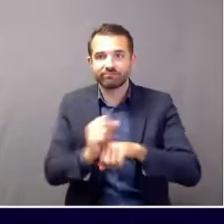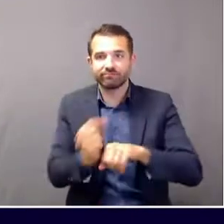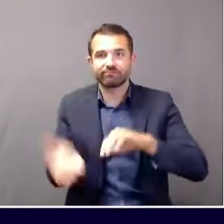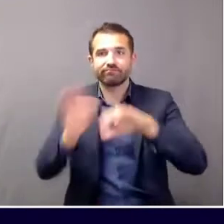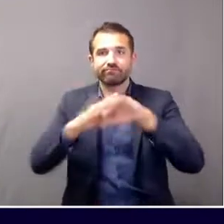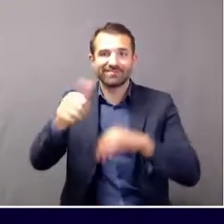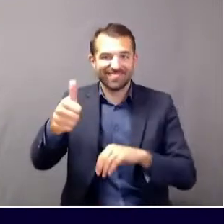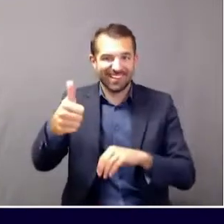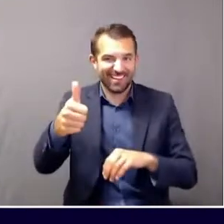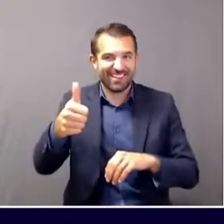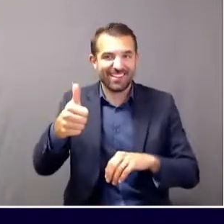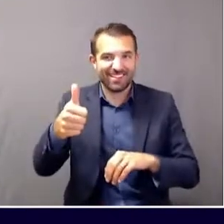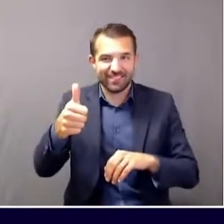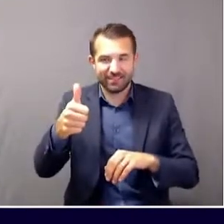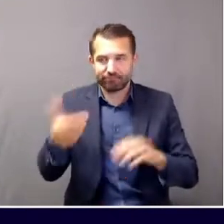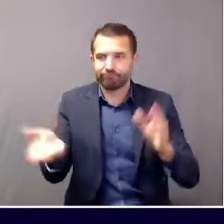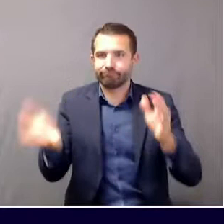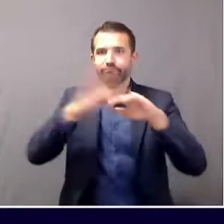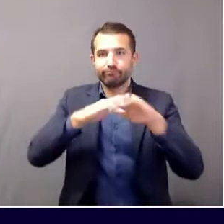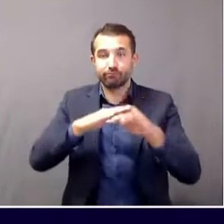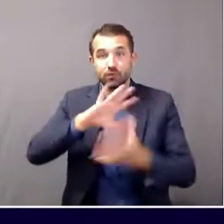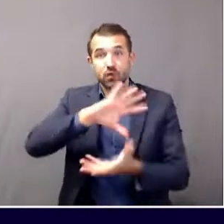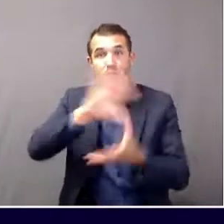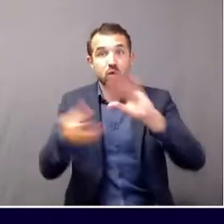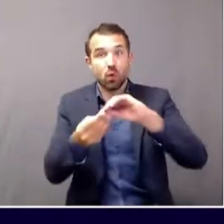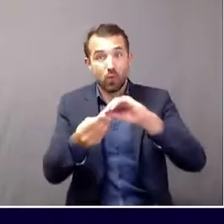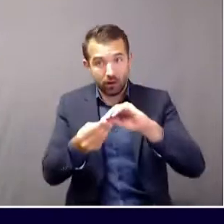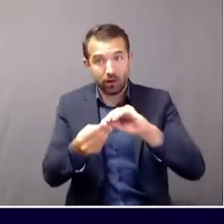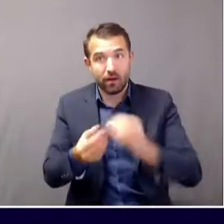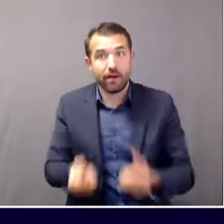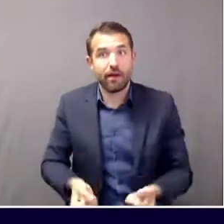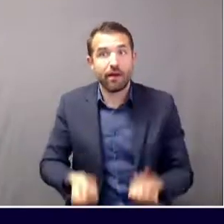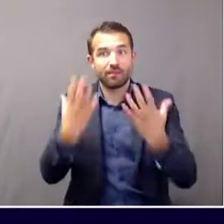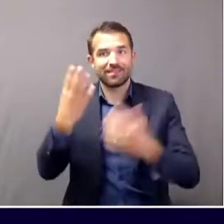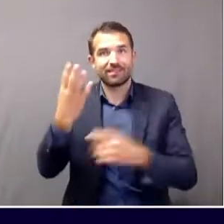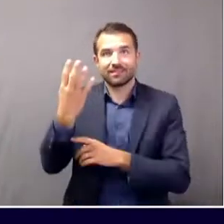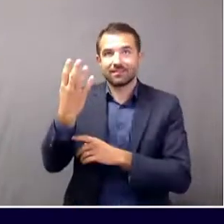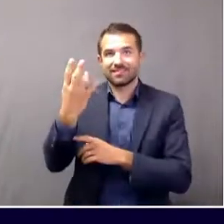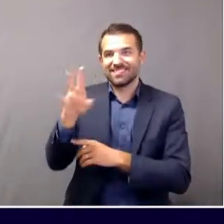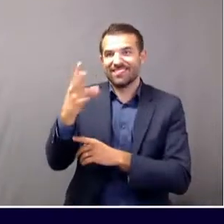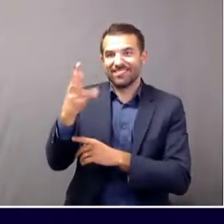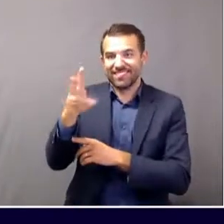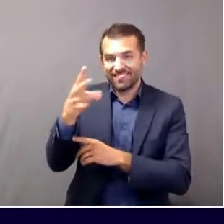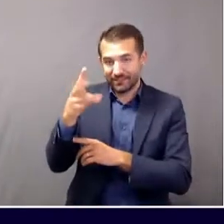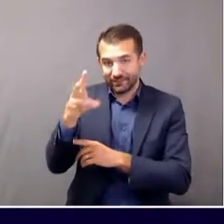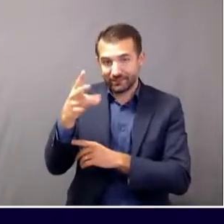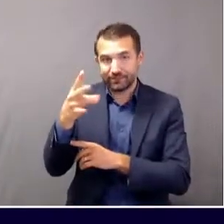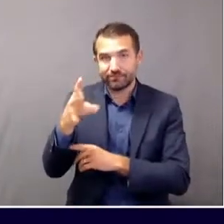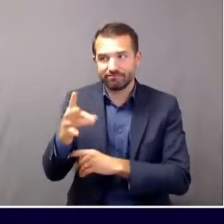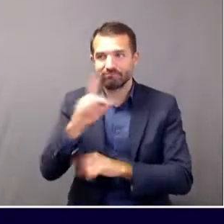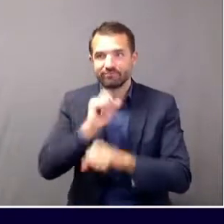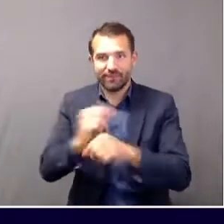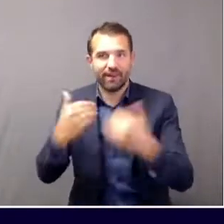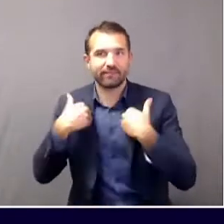nineteen bringing their current